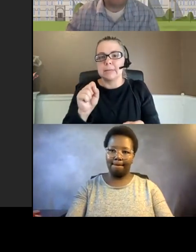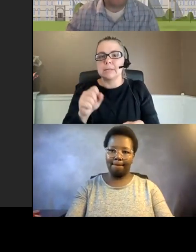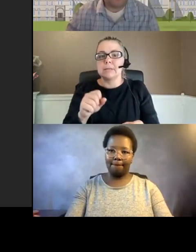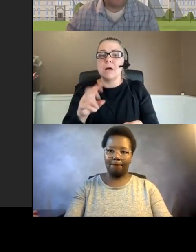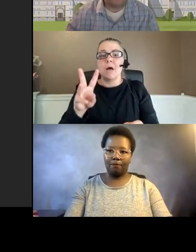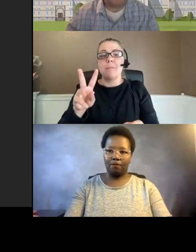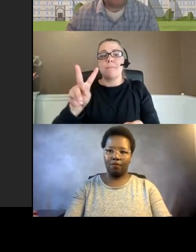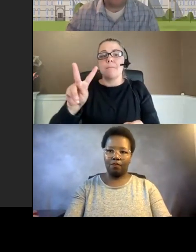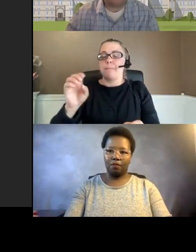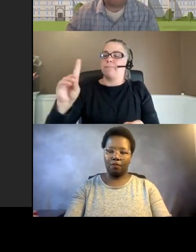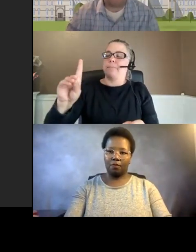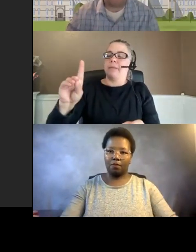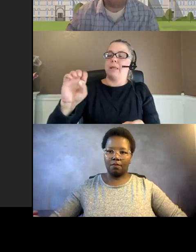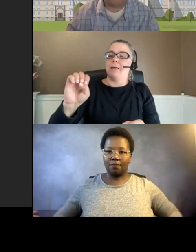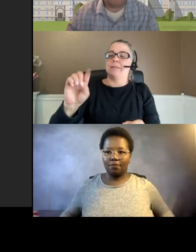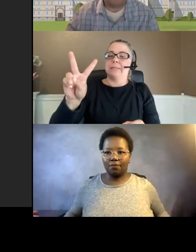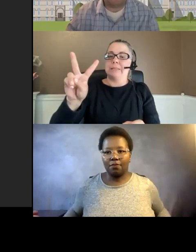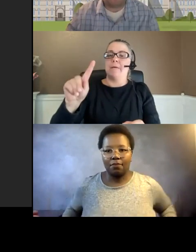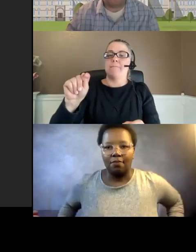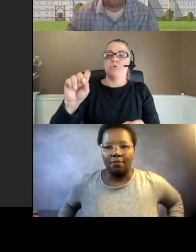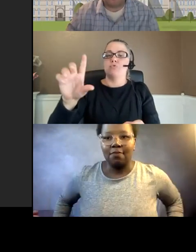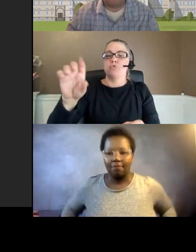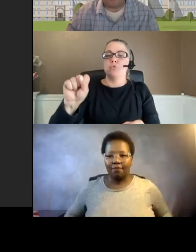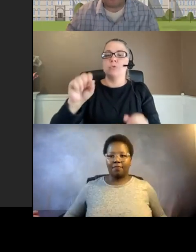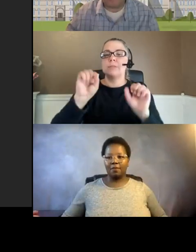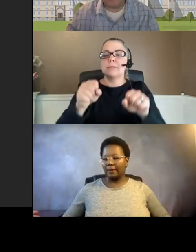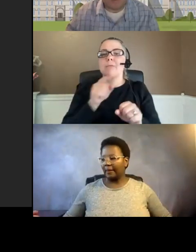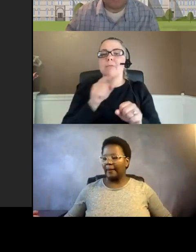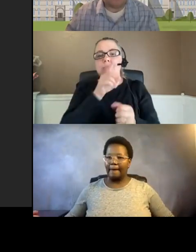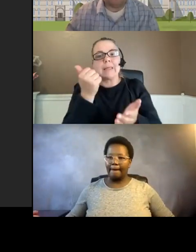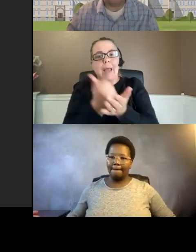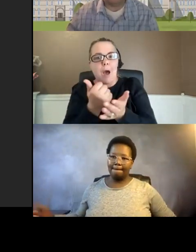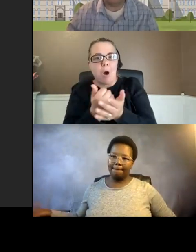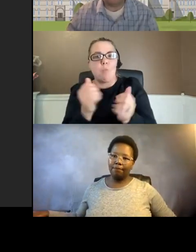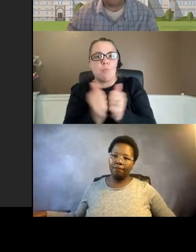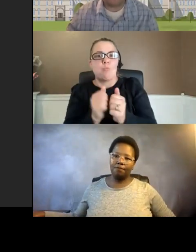be handy to get into that level of detail and code and interaction and event handlers and things like